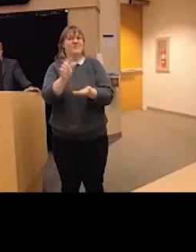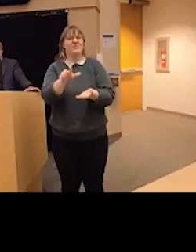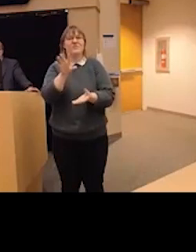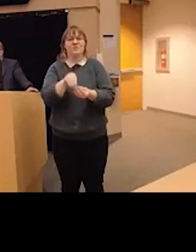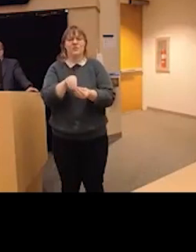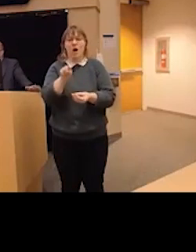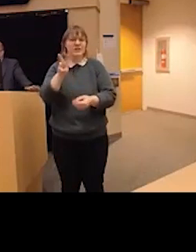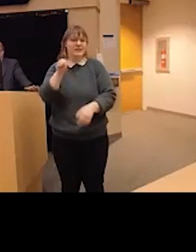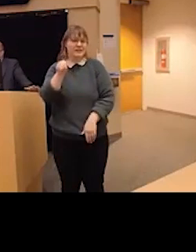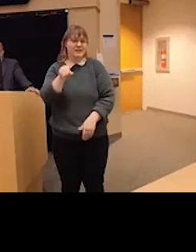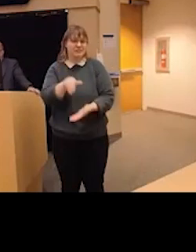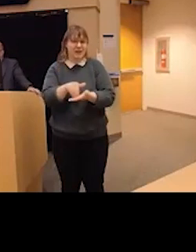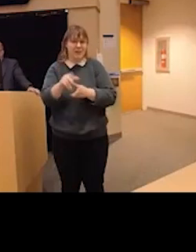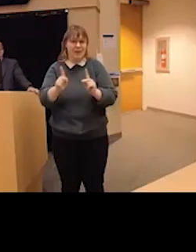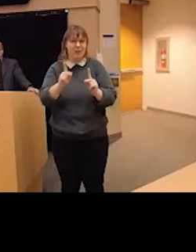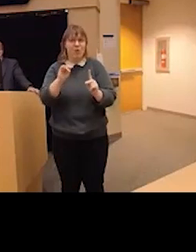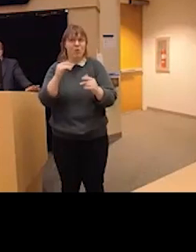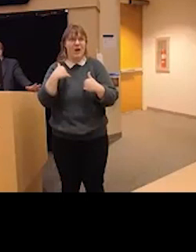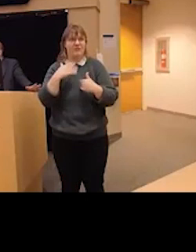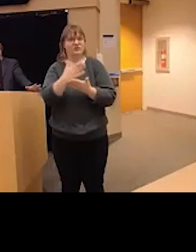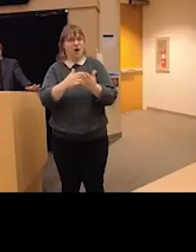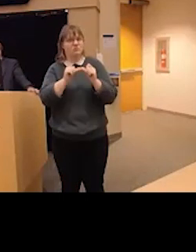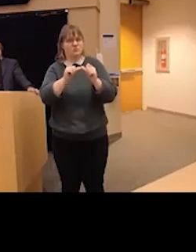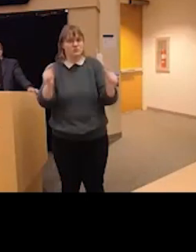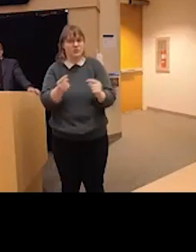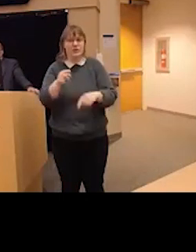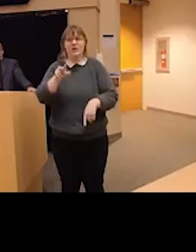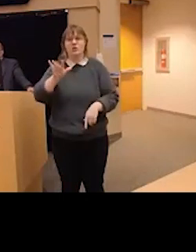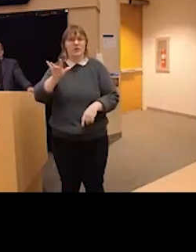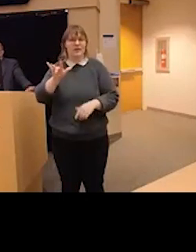people uh total who have some chronic pain 25 million have high impact chronic pain which